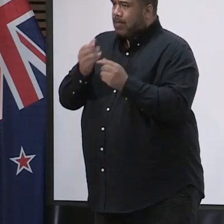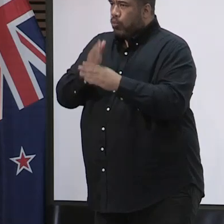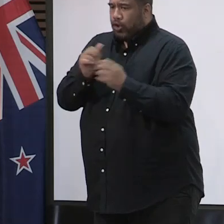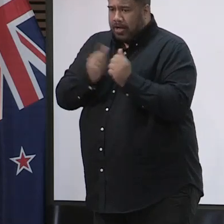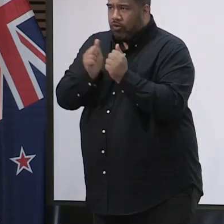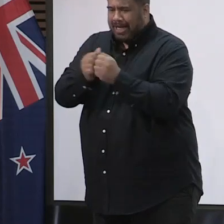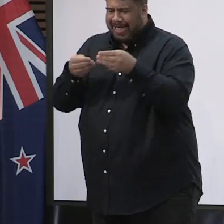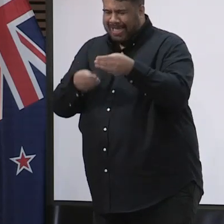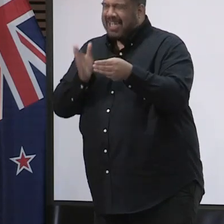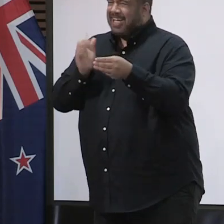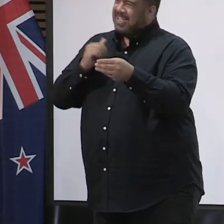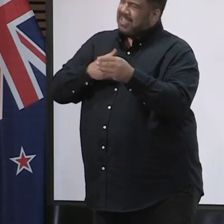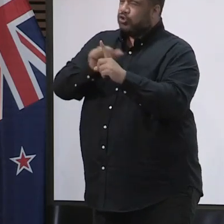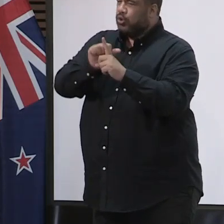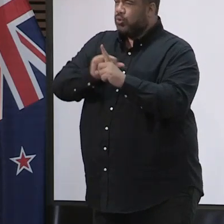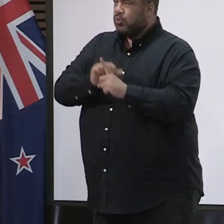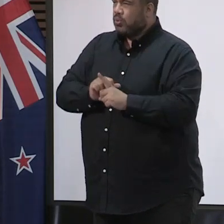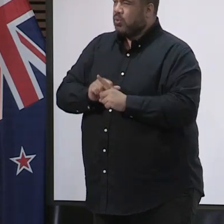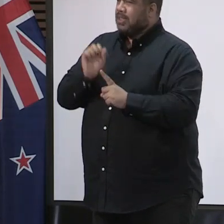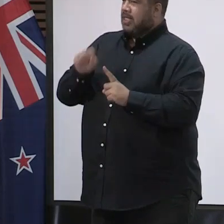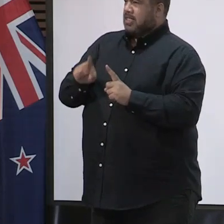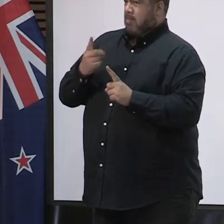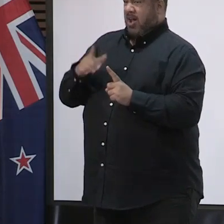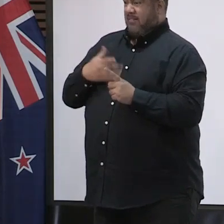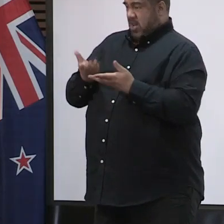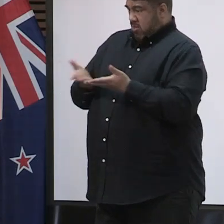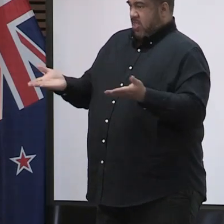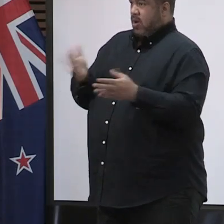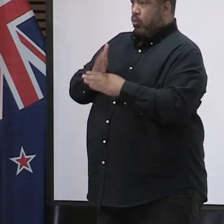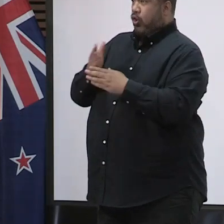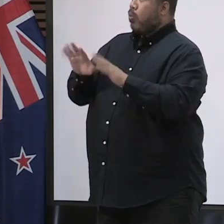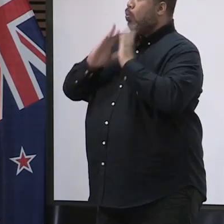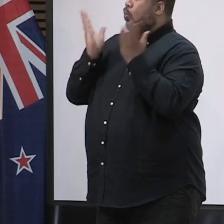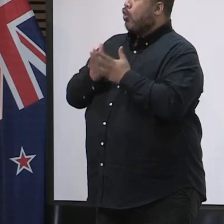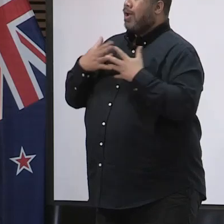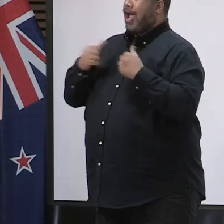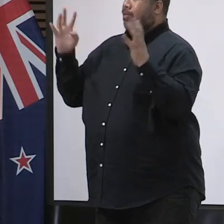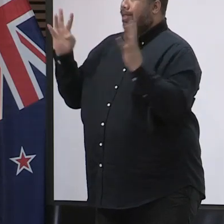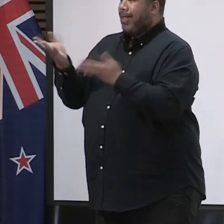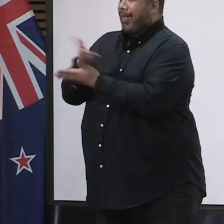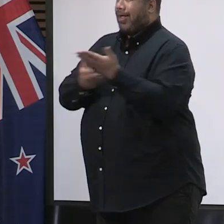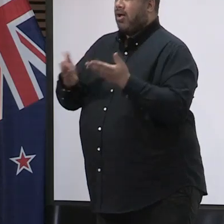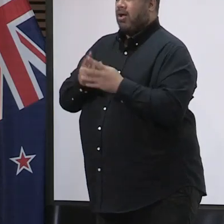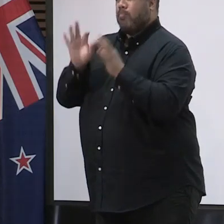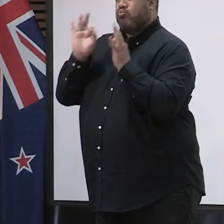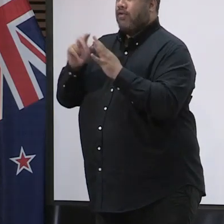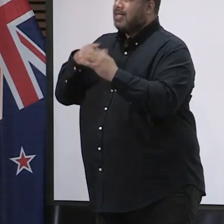skill of the diplomats who agreed on a resolution that still has some issues where